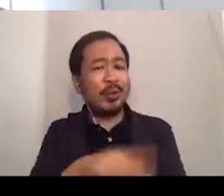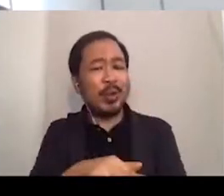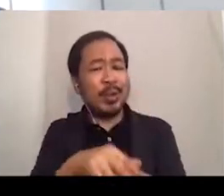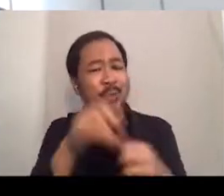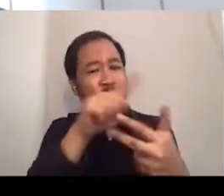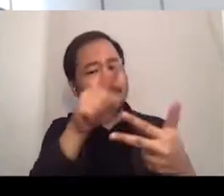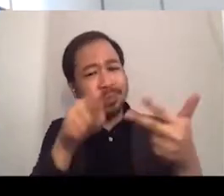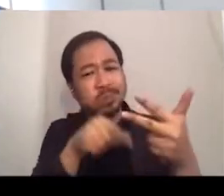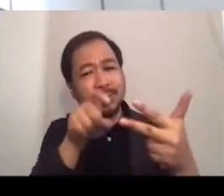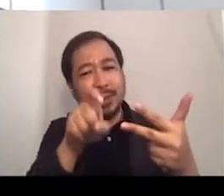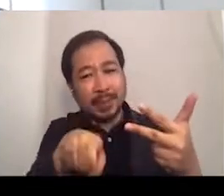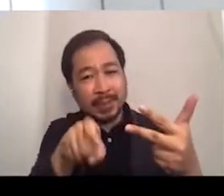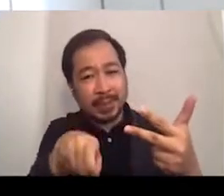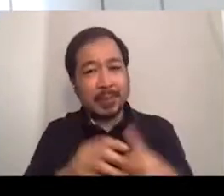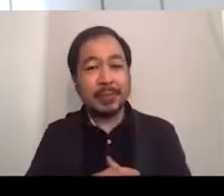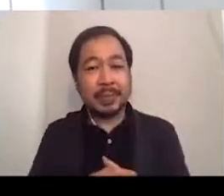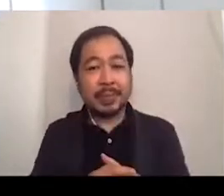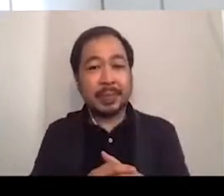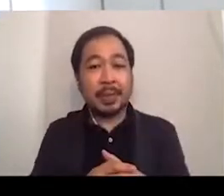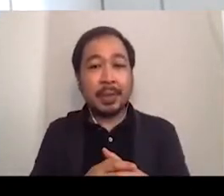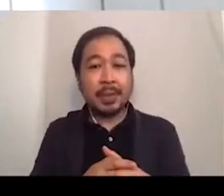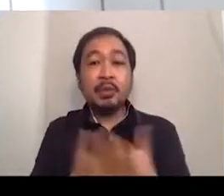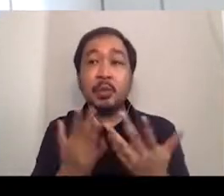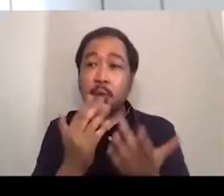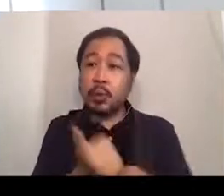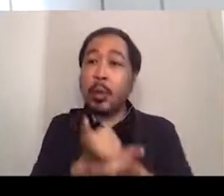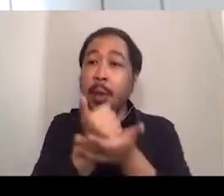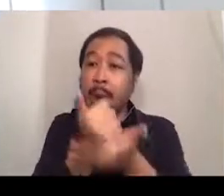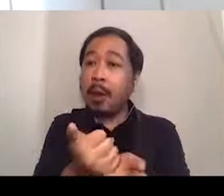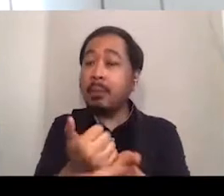including persons with disabilities and women with low skills.